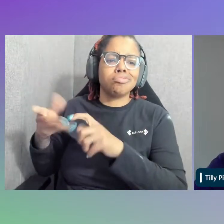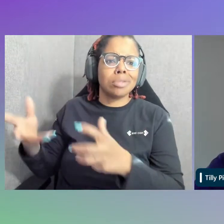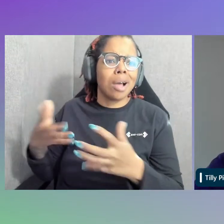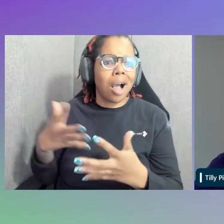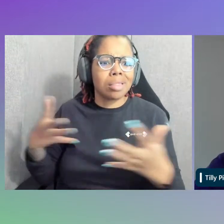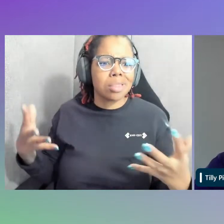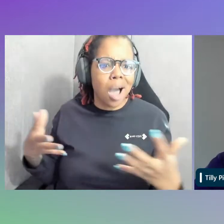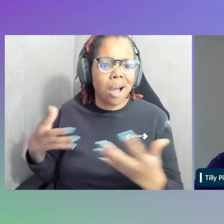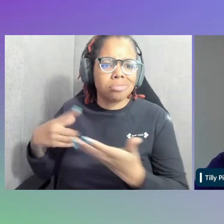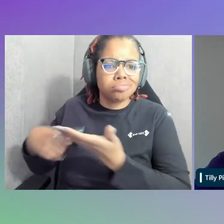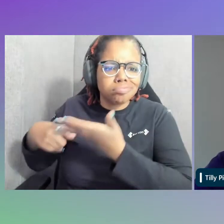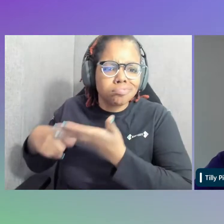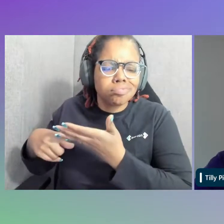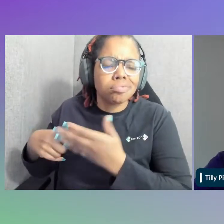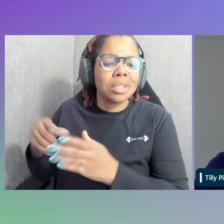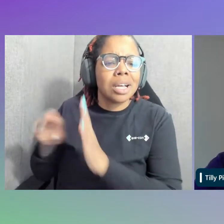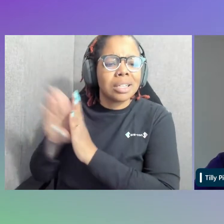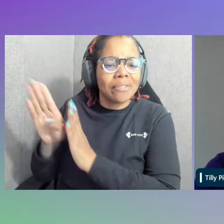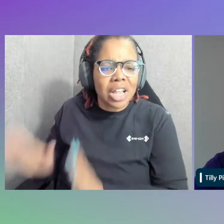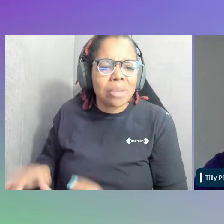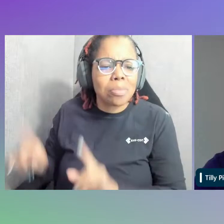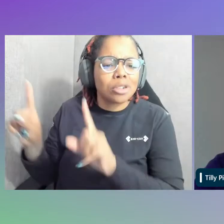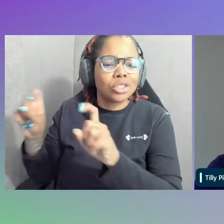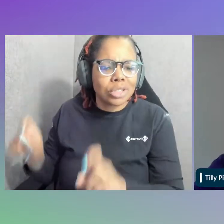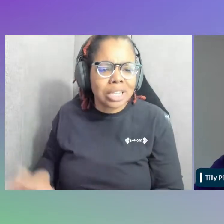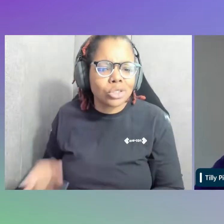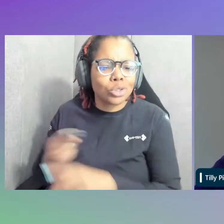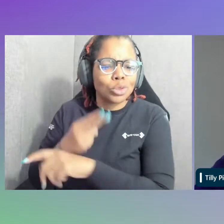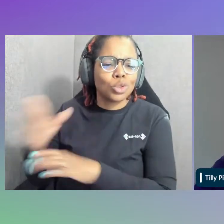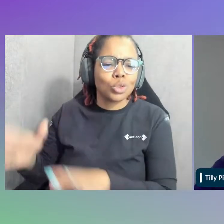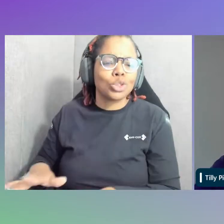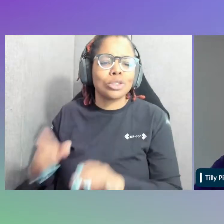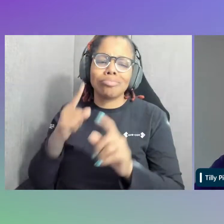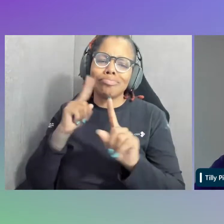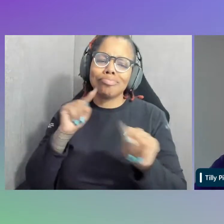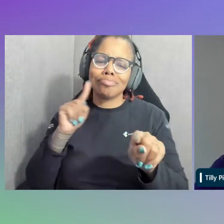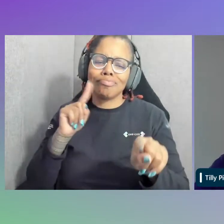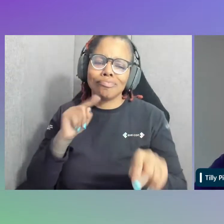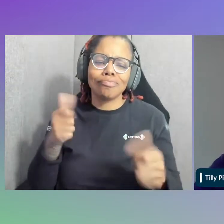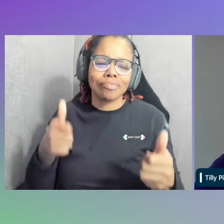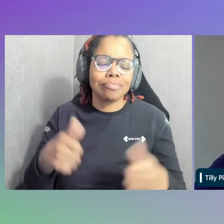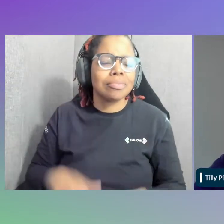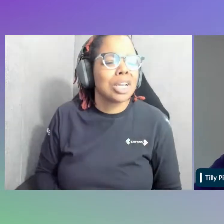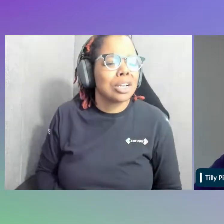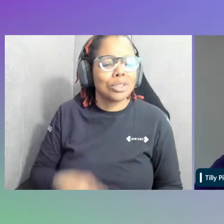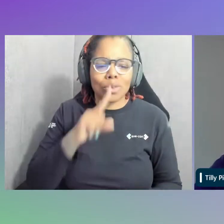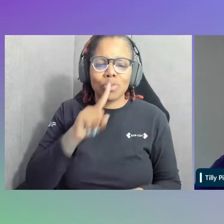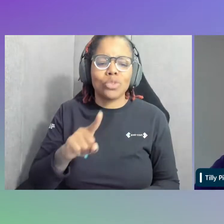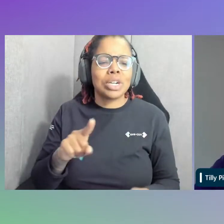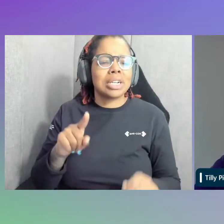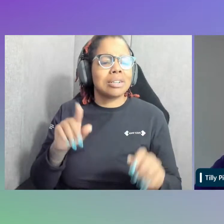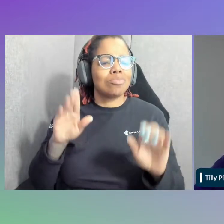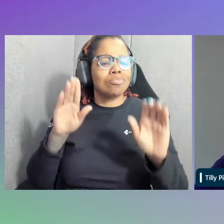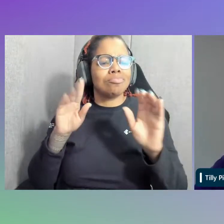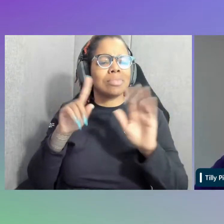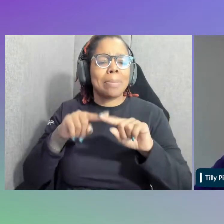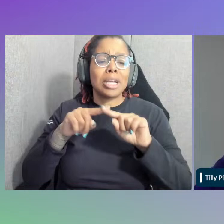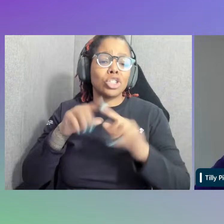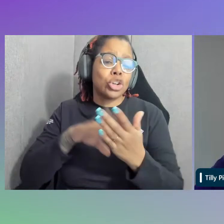knowledgeable developers and testers and users answer those questions. So they're really depending on your learning